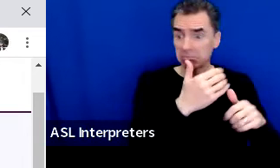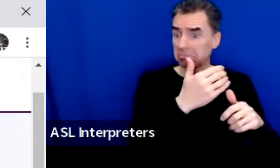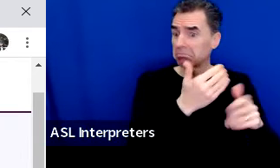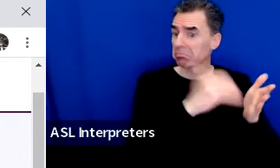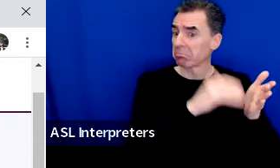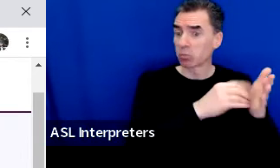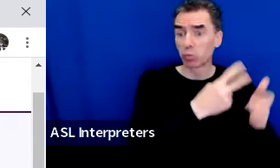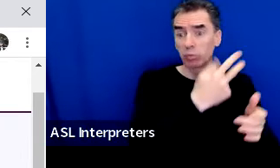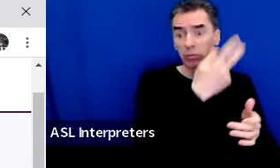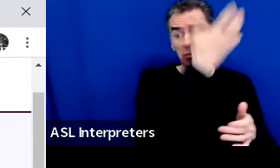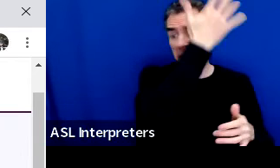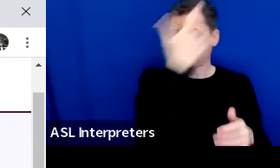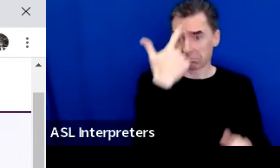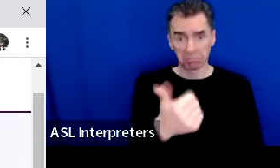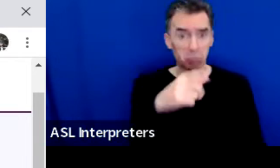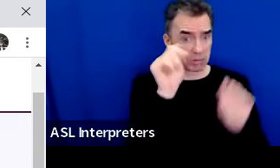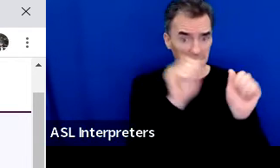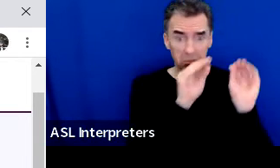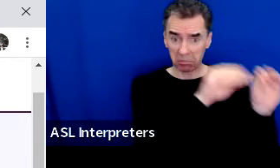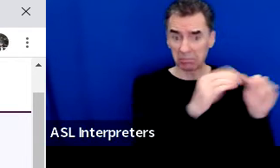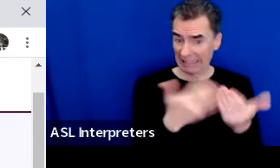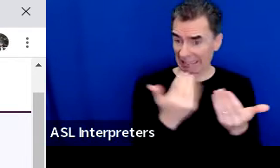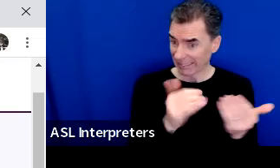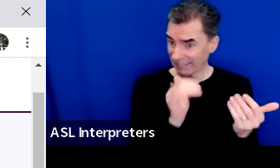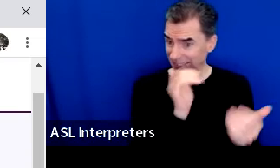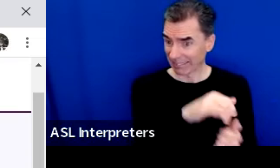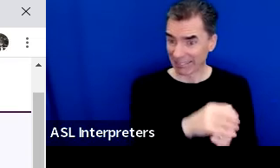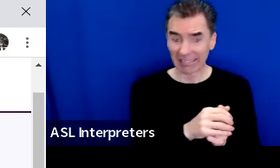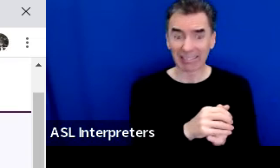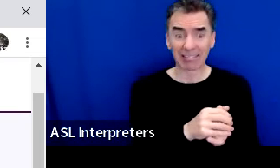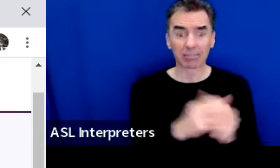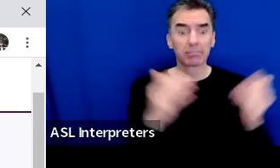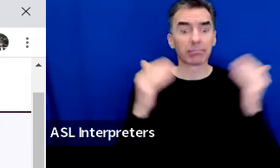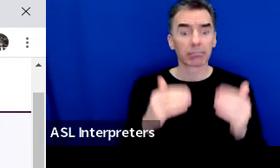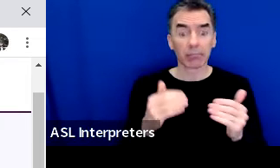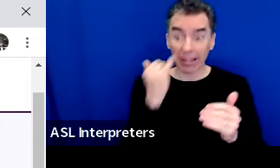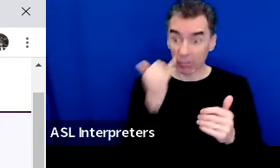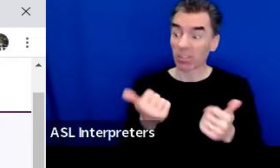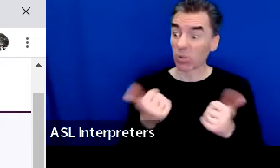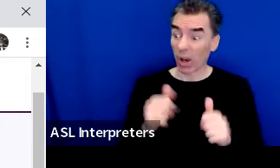And that's totally up to you. Really easy to do that. You could give a penalty on the try so you can say